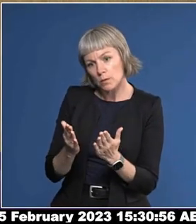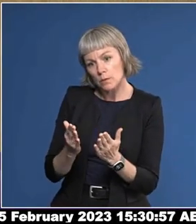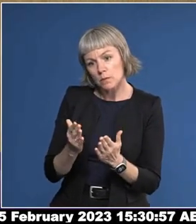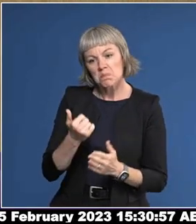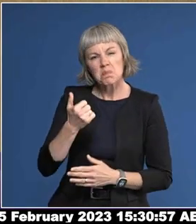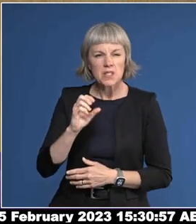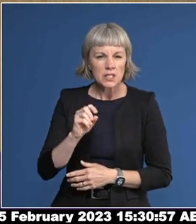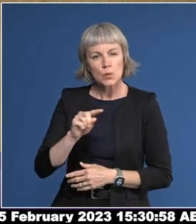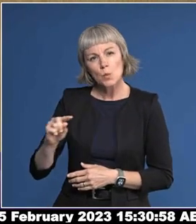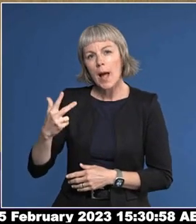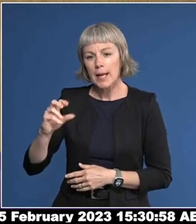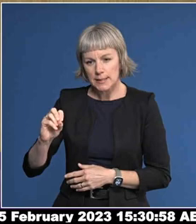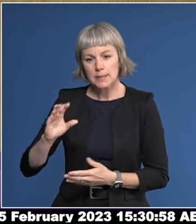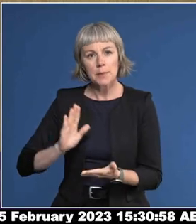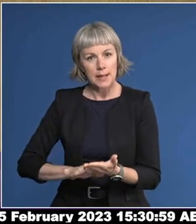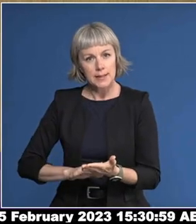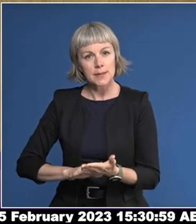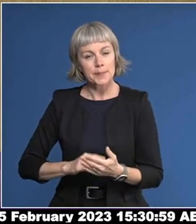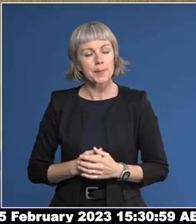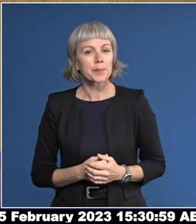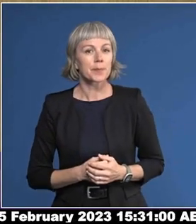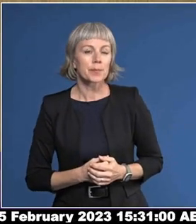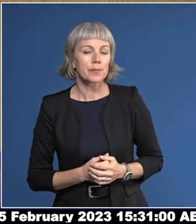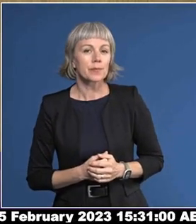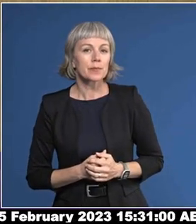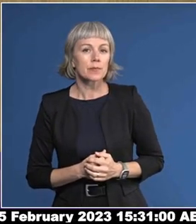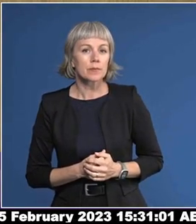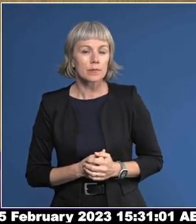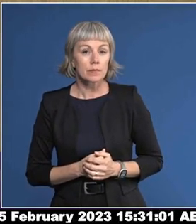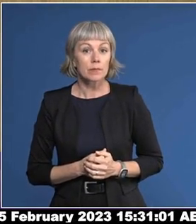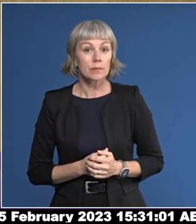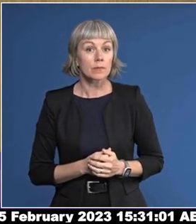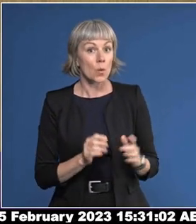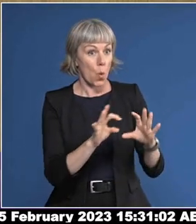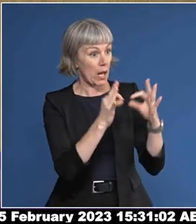So service providers who have told this Royal Commission that they use that